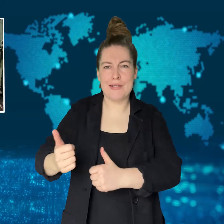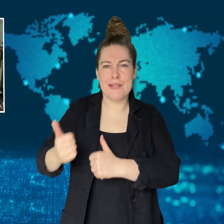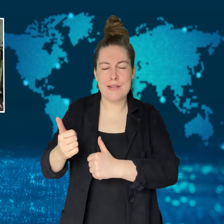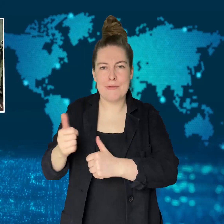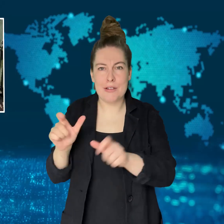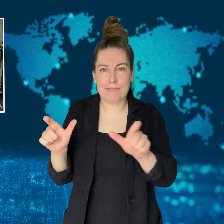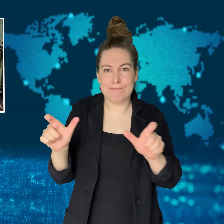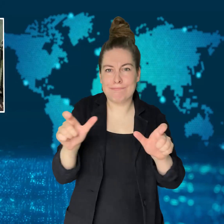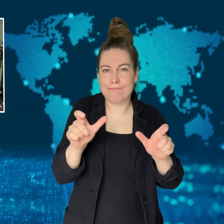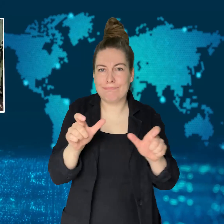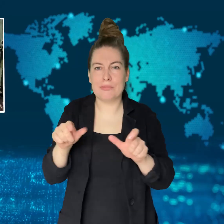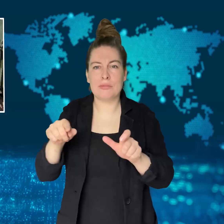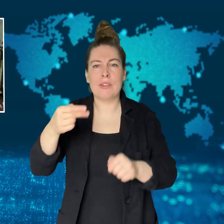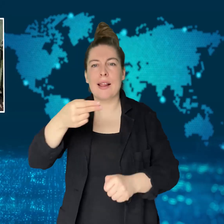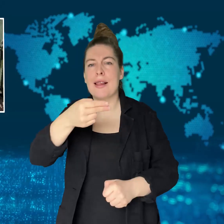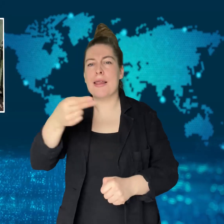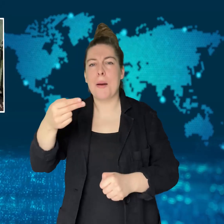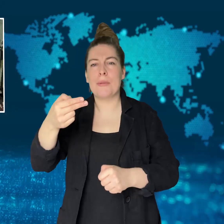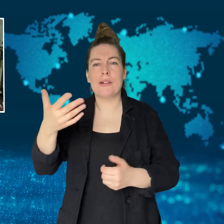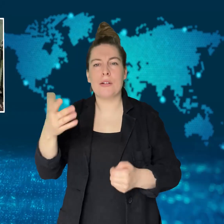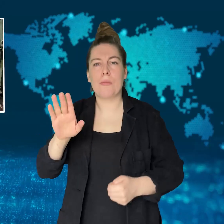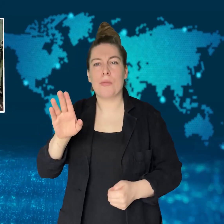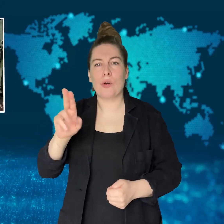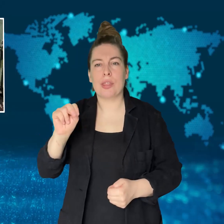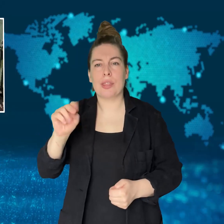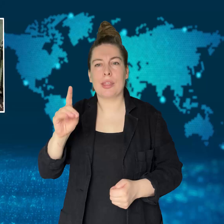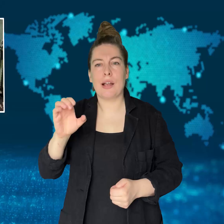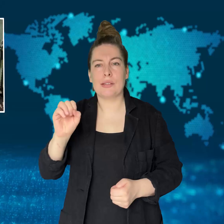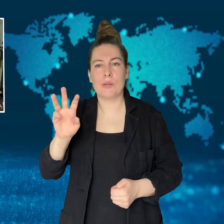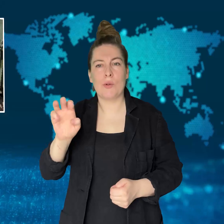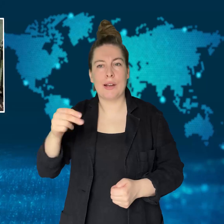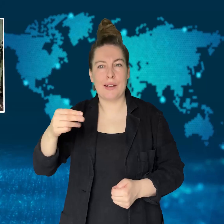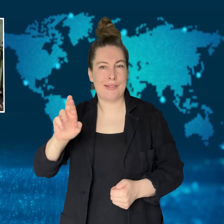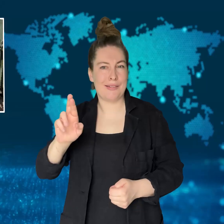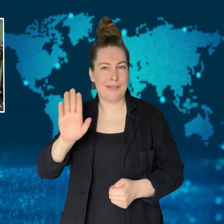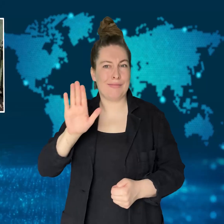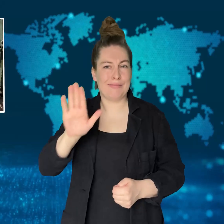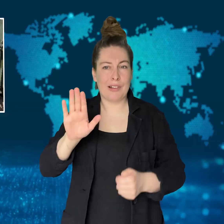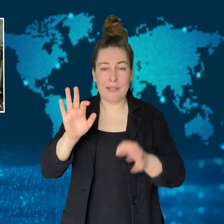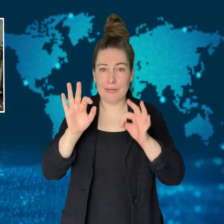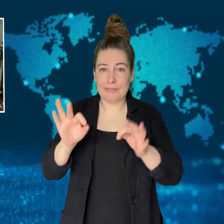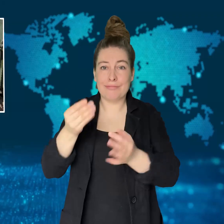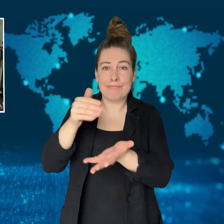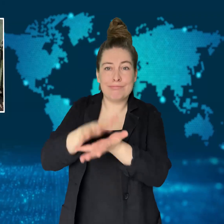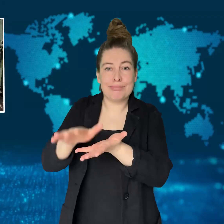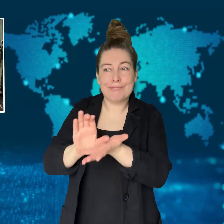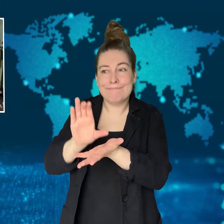at a time when Europe's security is being questioned.